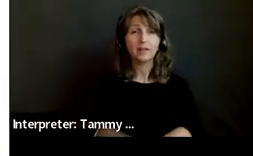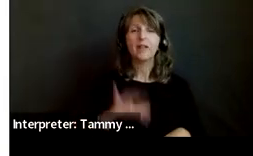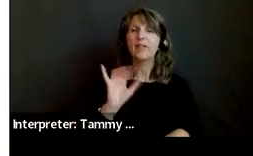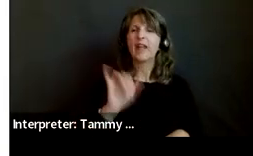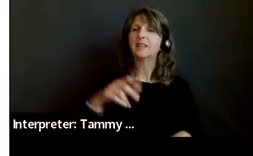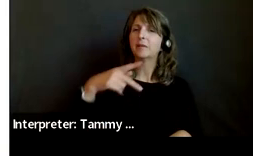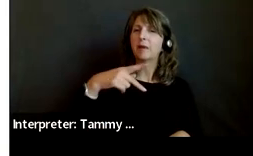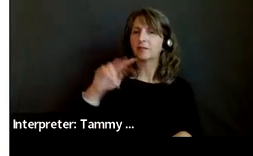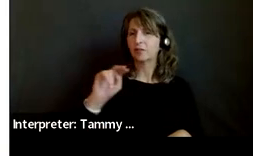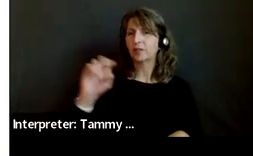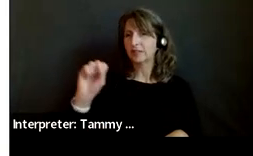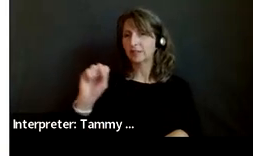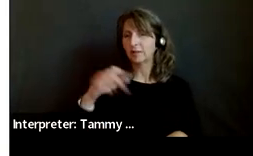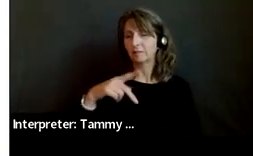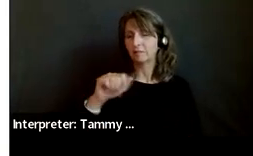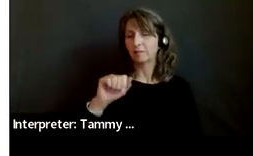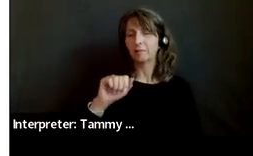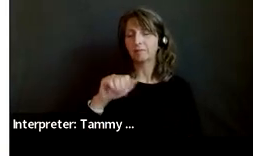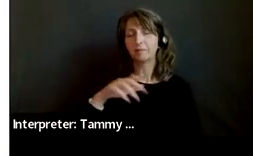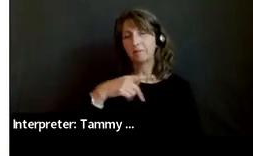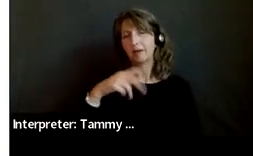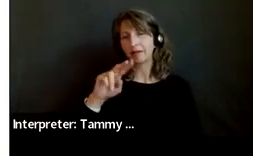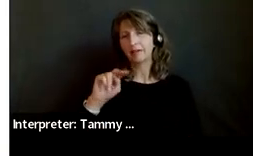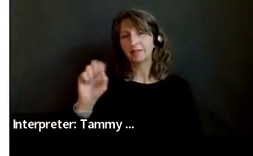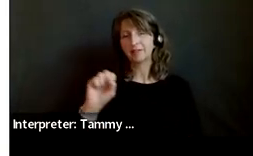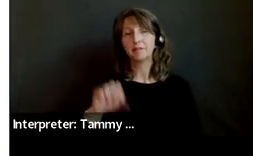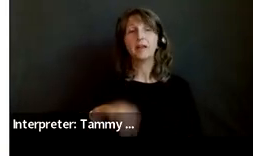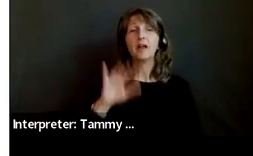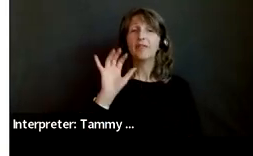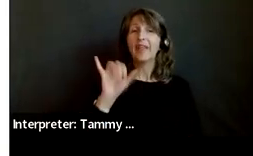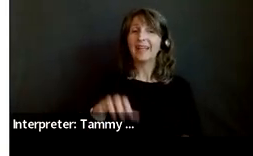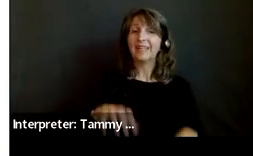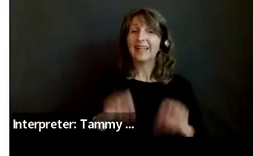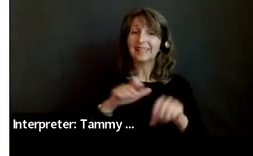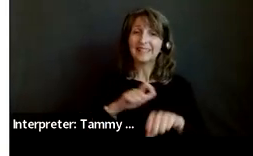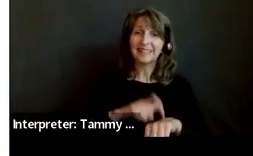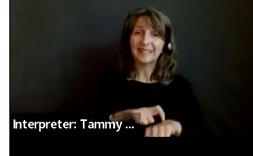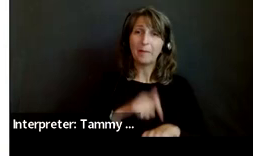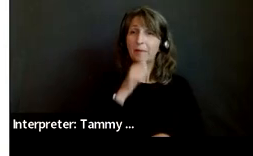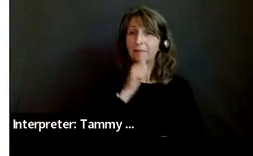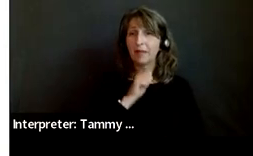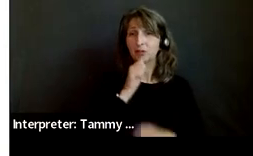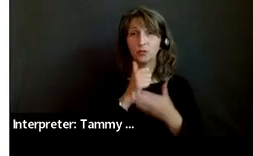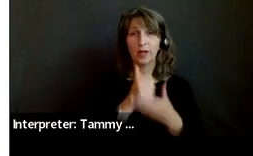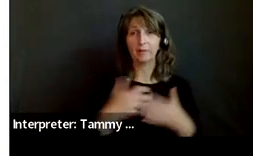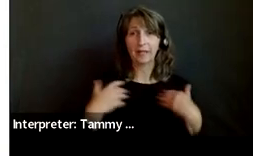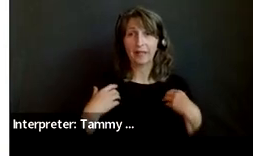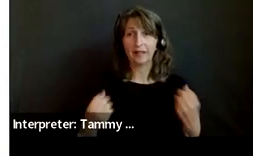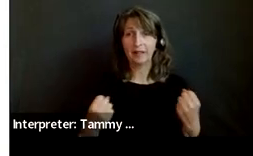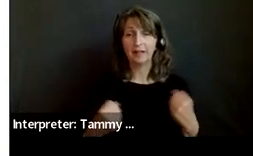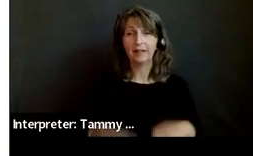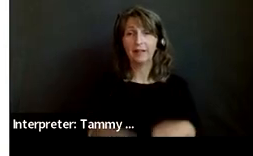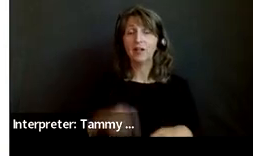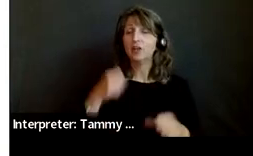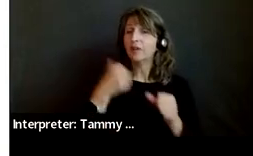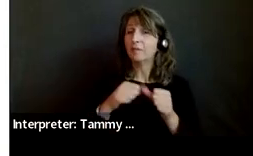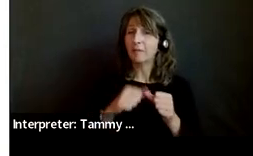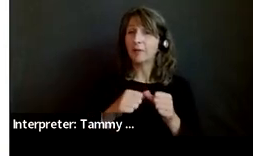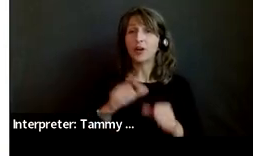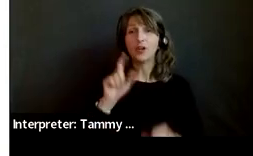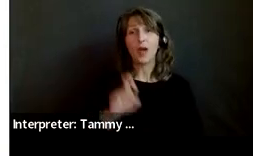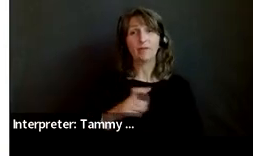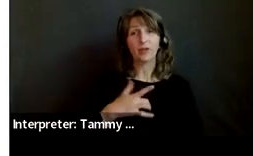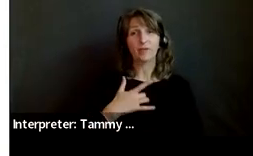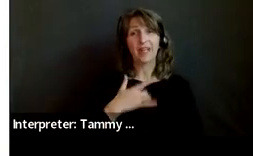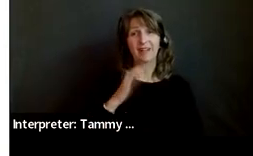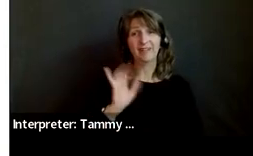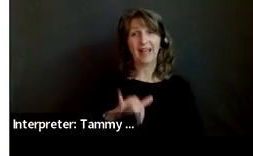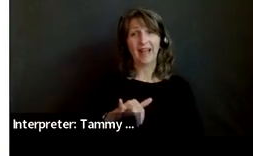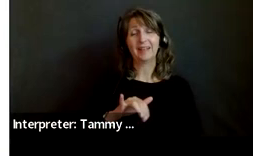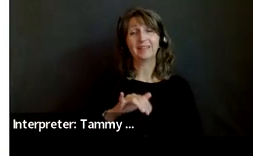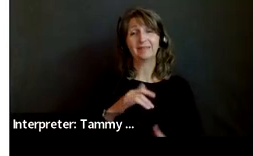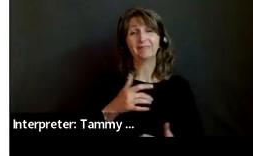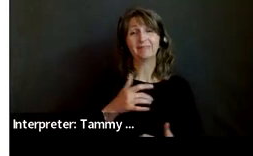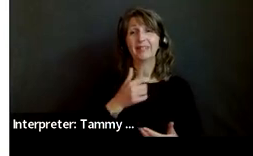And these are the keys to healing. Remember, you cannot heal if you do not feel.